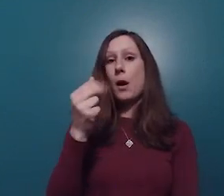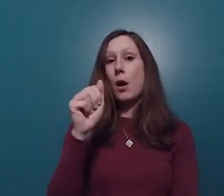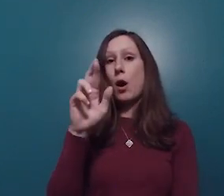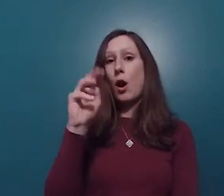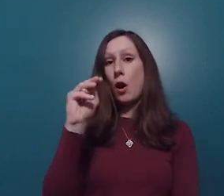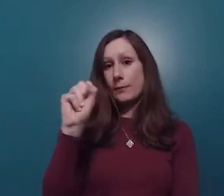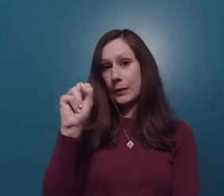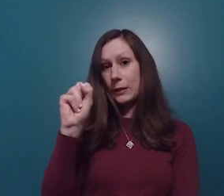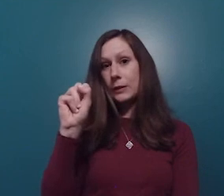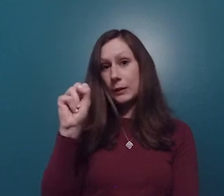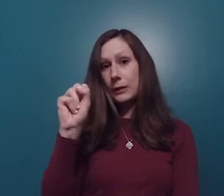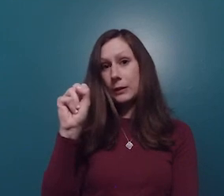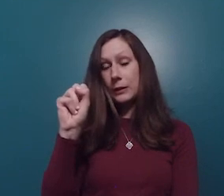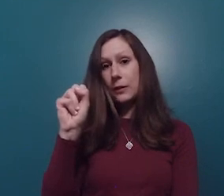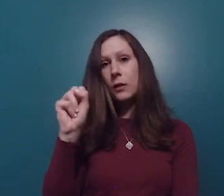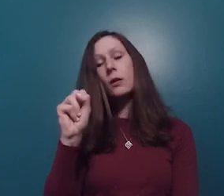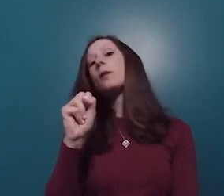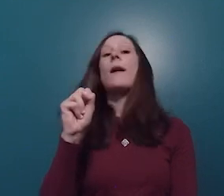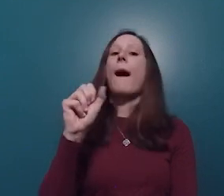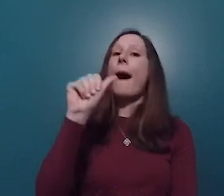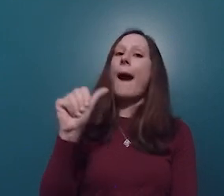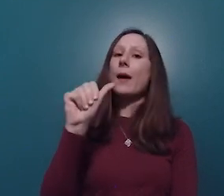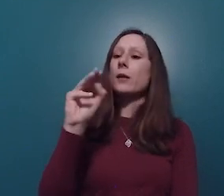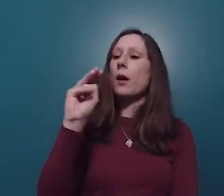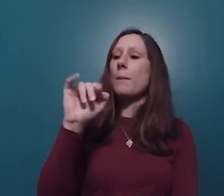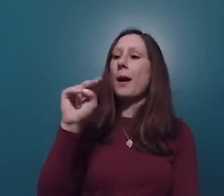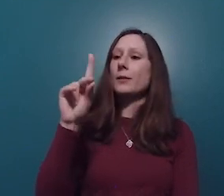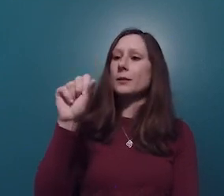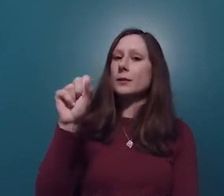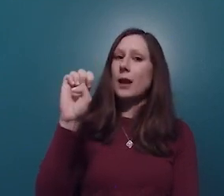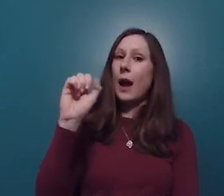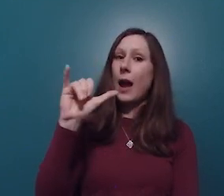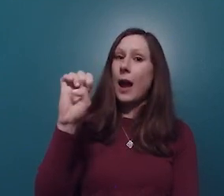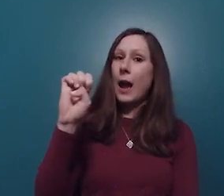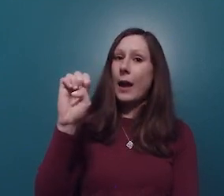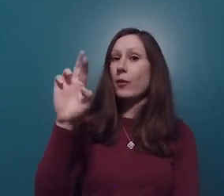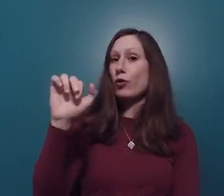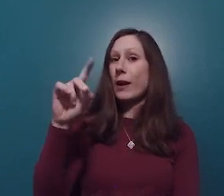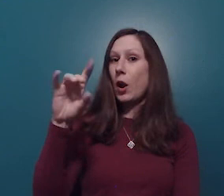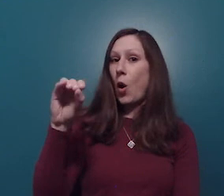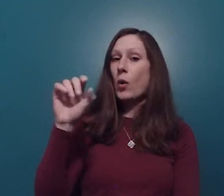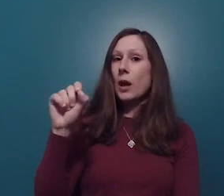again is mharms h-a-r-m-s @mindseyeradio.org. If you